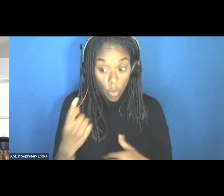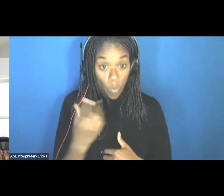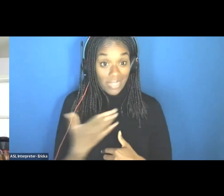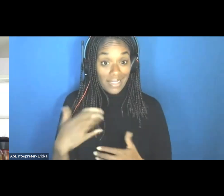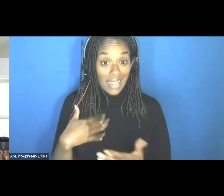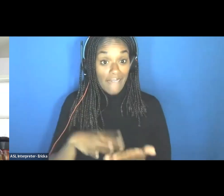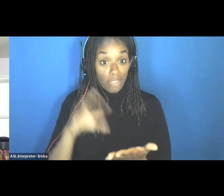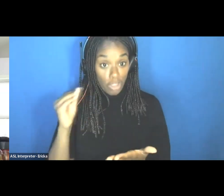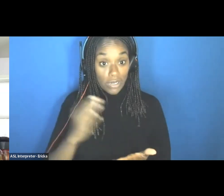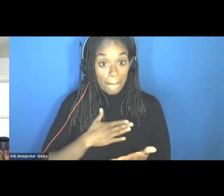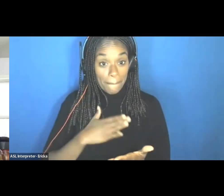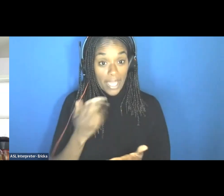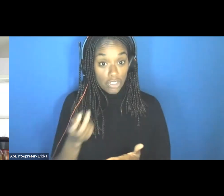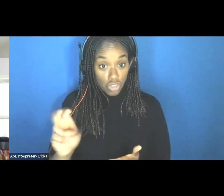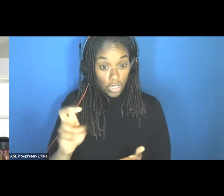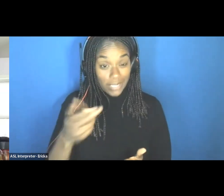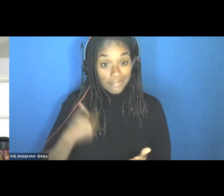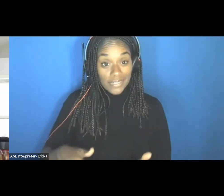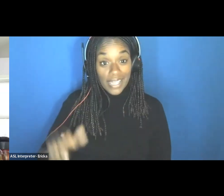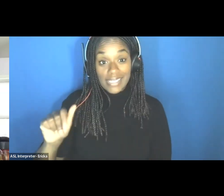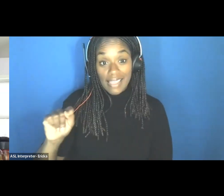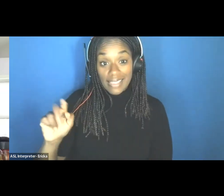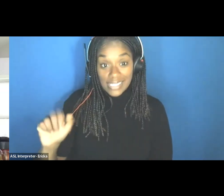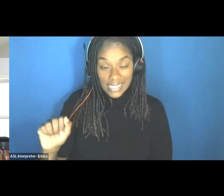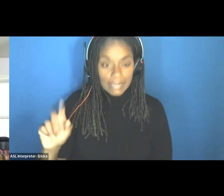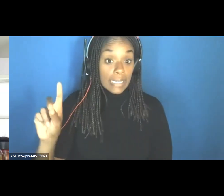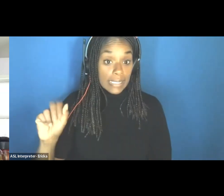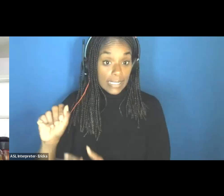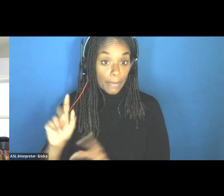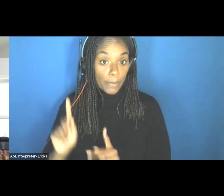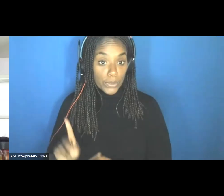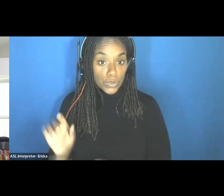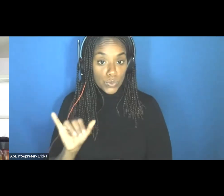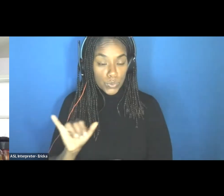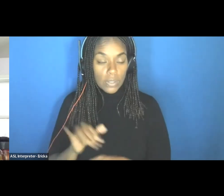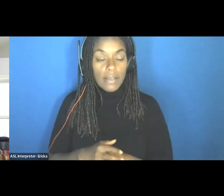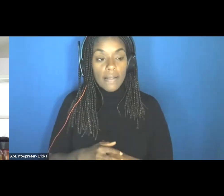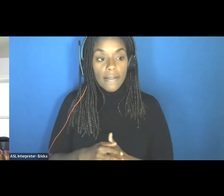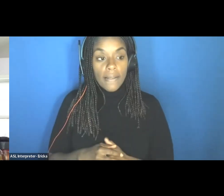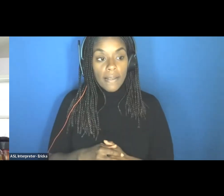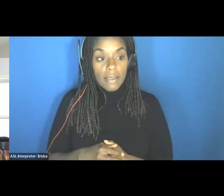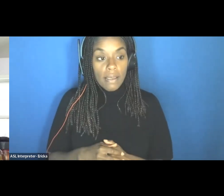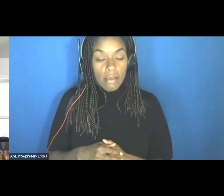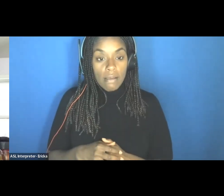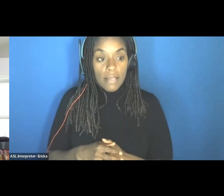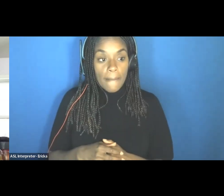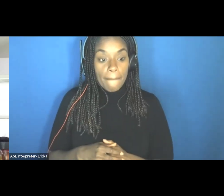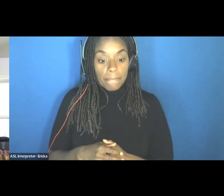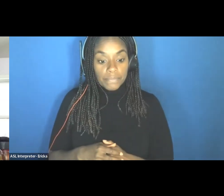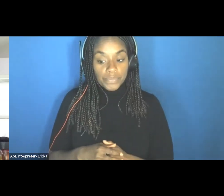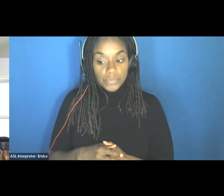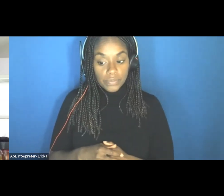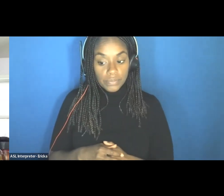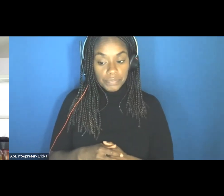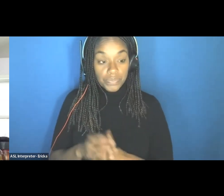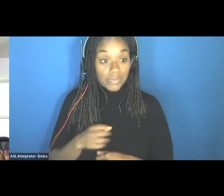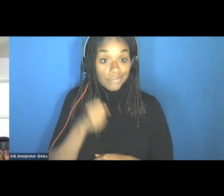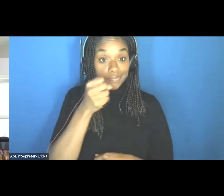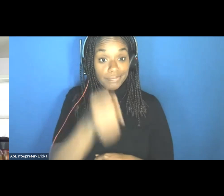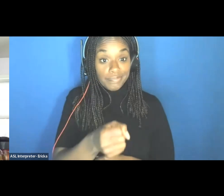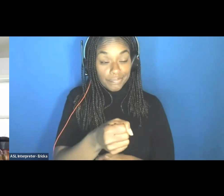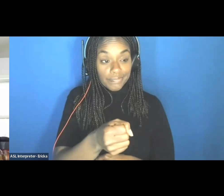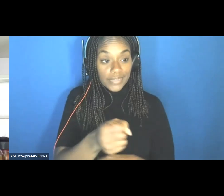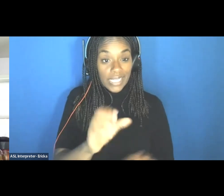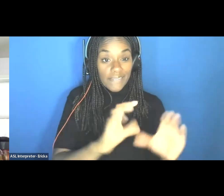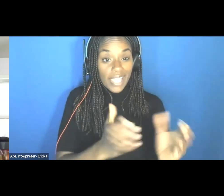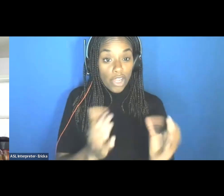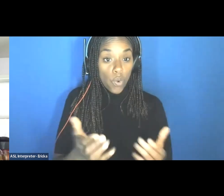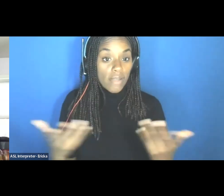I say it like that purposely using the word geography of our diversity.